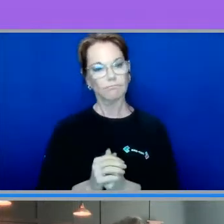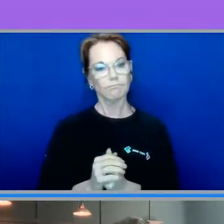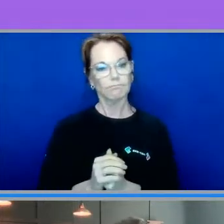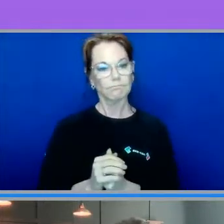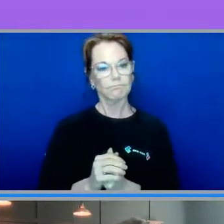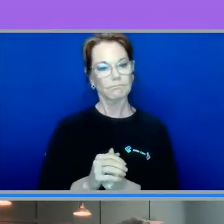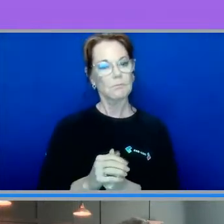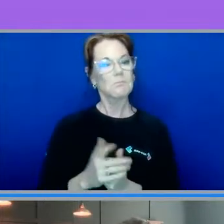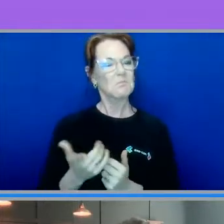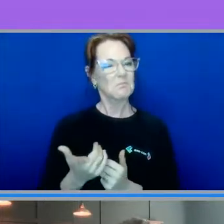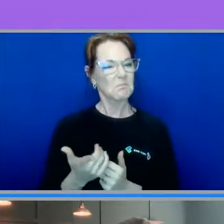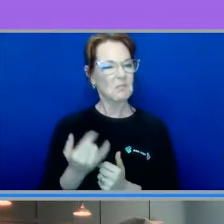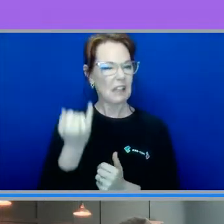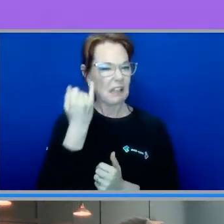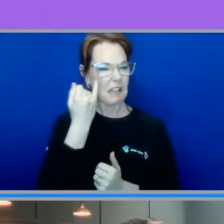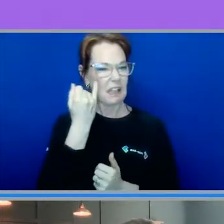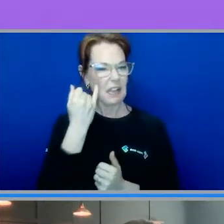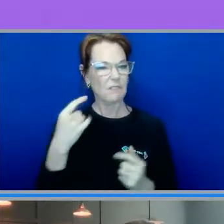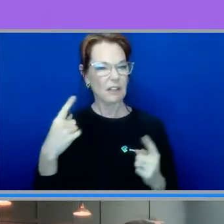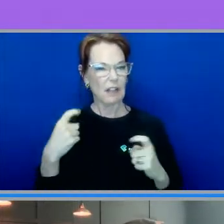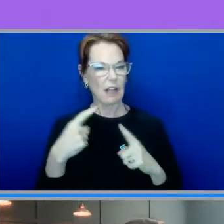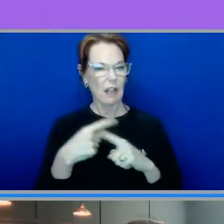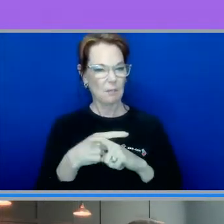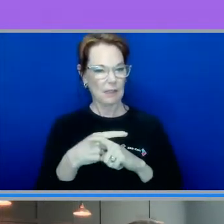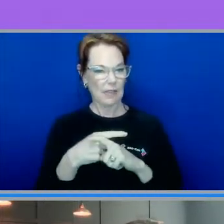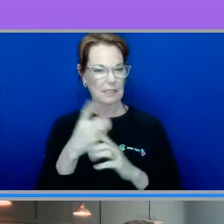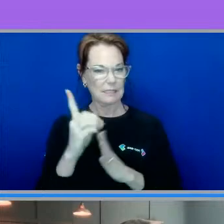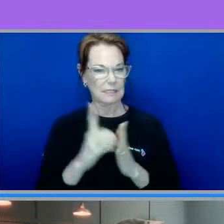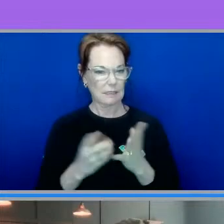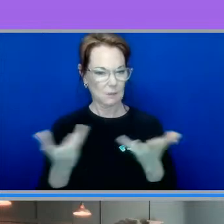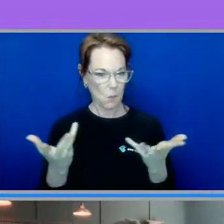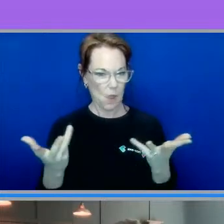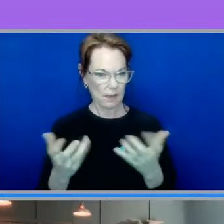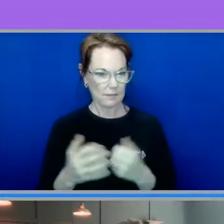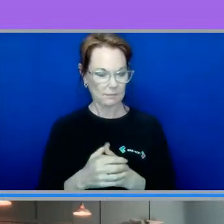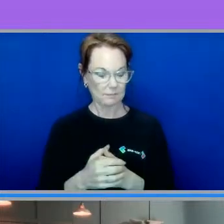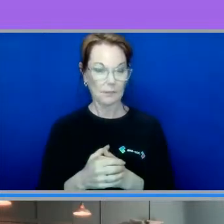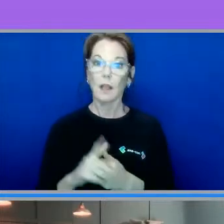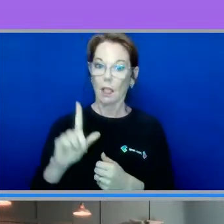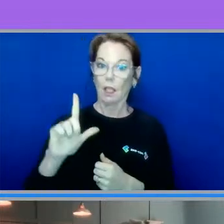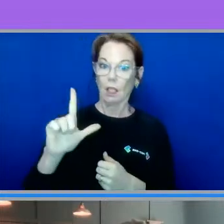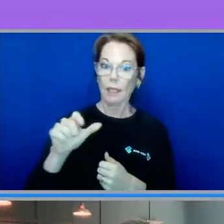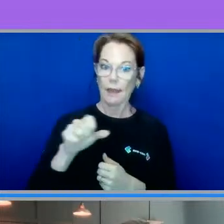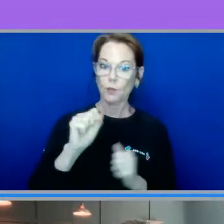more complicated design. And this is a big one. Remember you can reference this presentation later. And I'm going to move